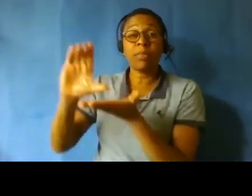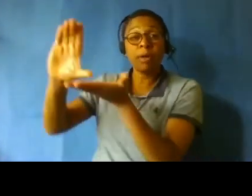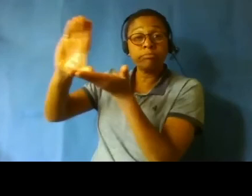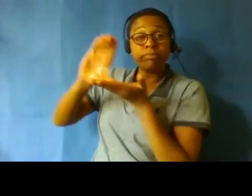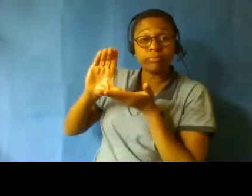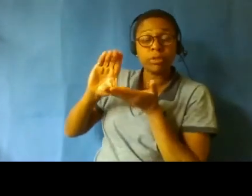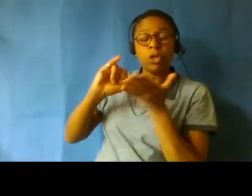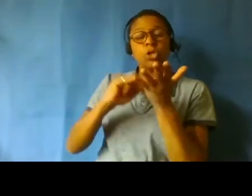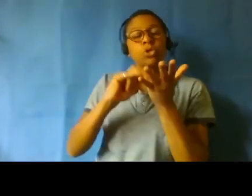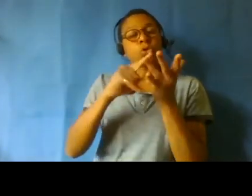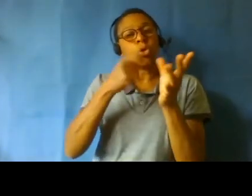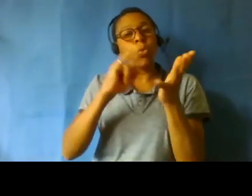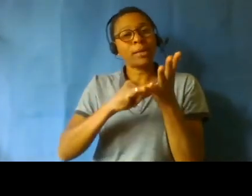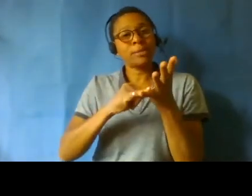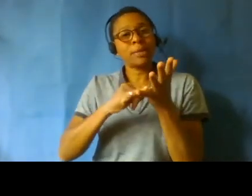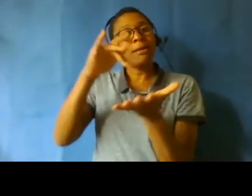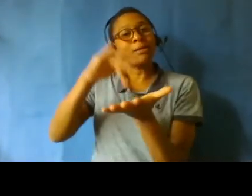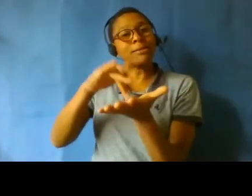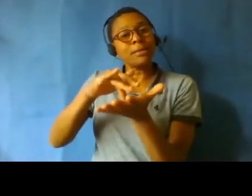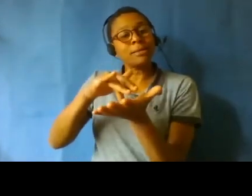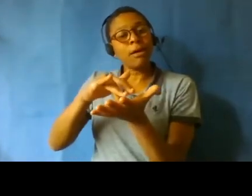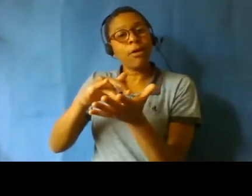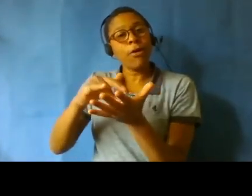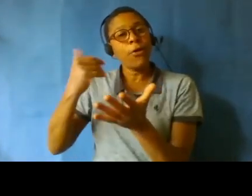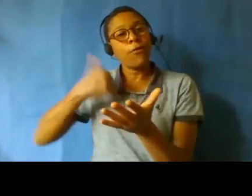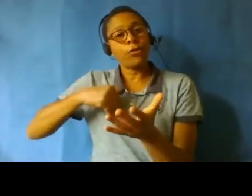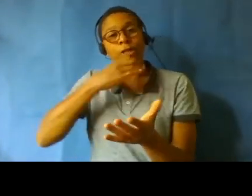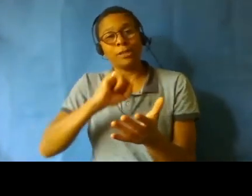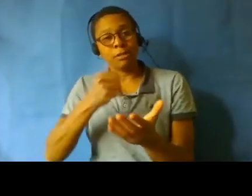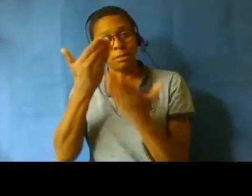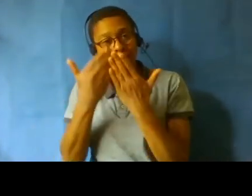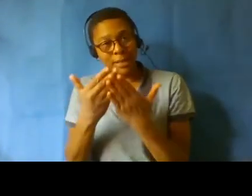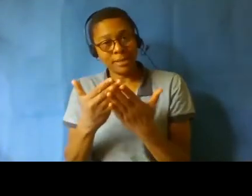gender studies the de colonizing service working group and the English department